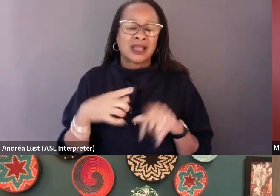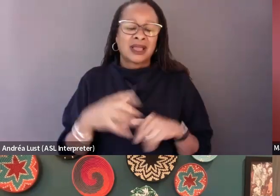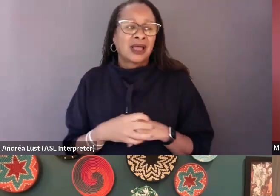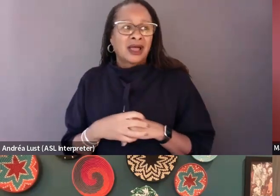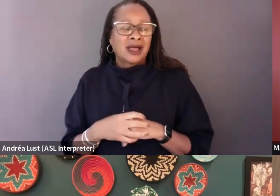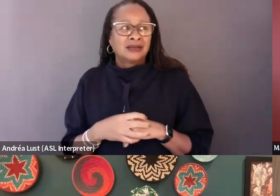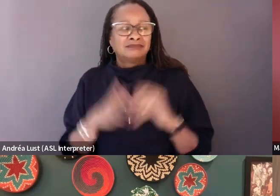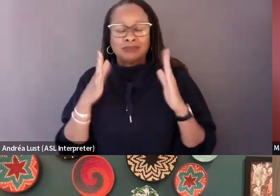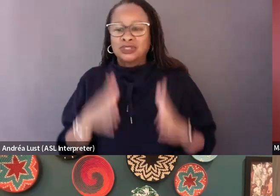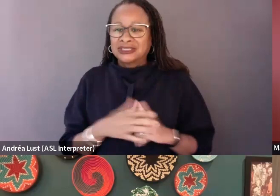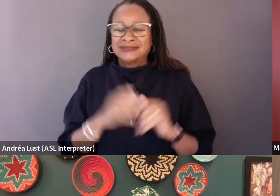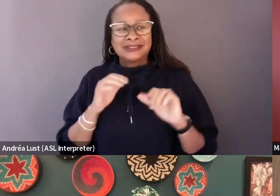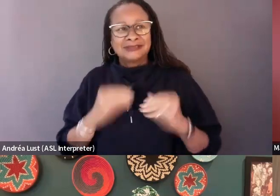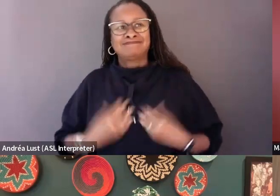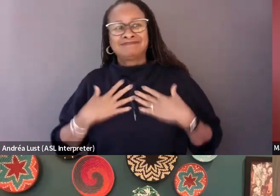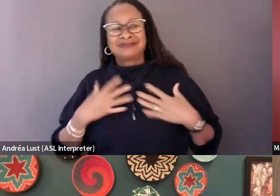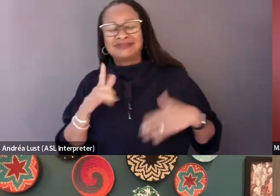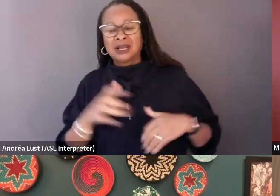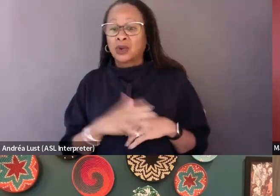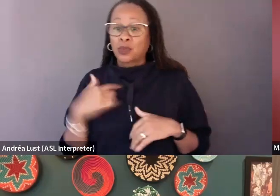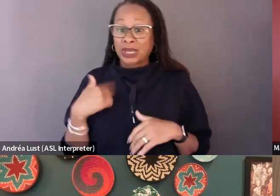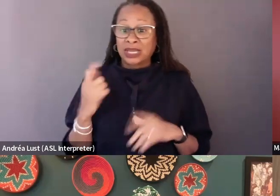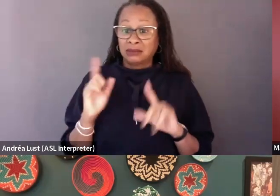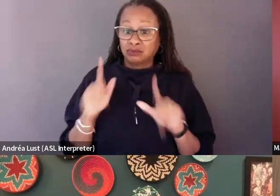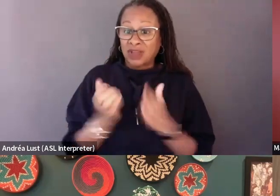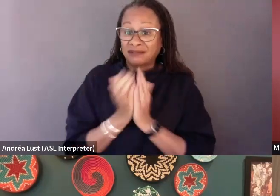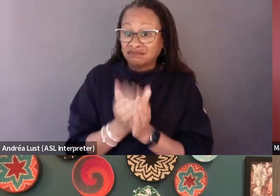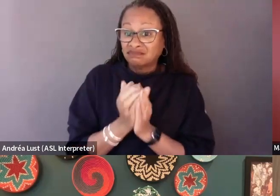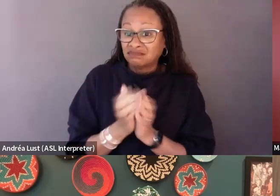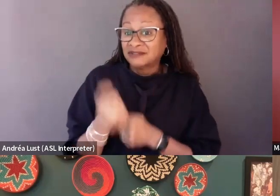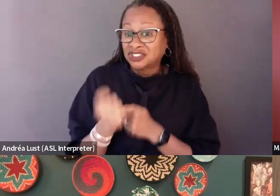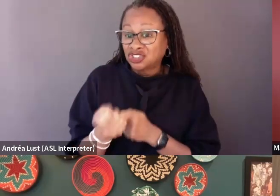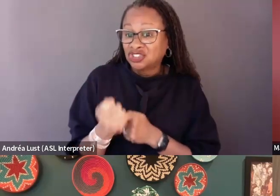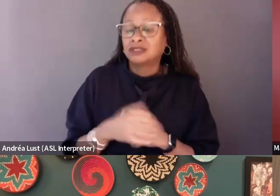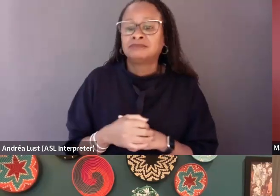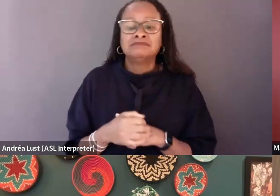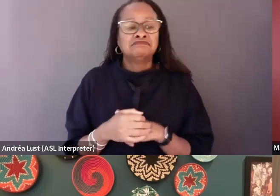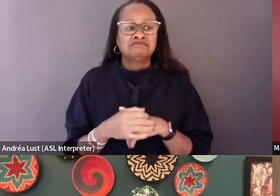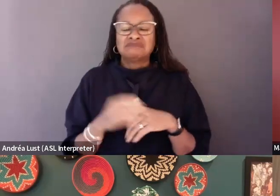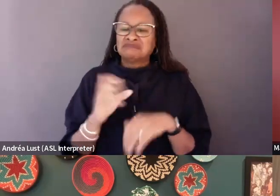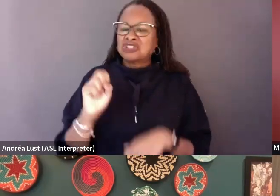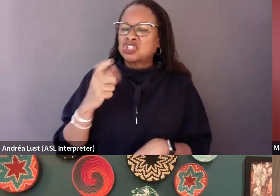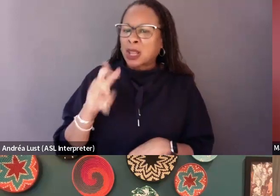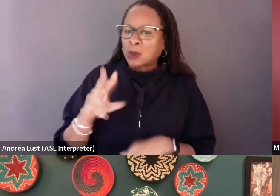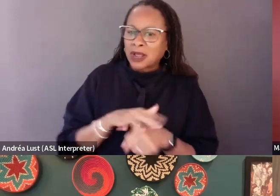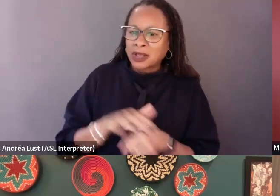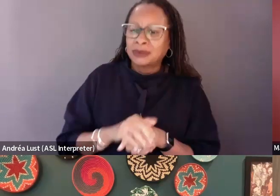we came back, we cooked it, we ate it. And there was this really quiet pride about him. He said to me, the first thing was